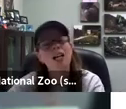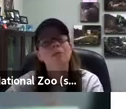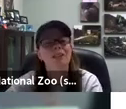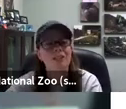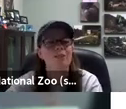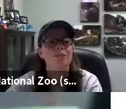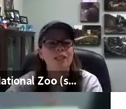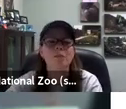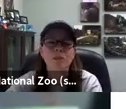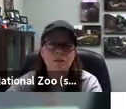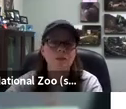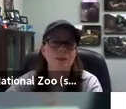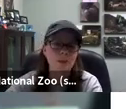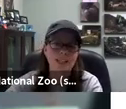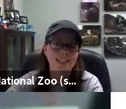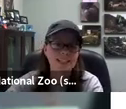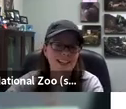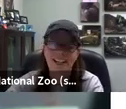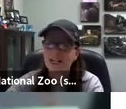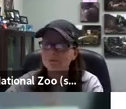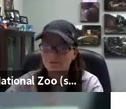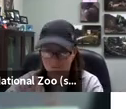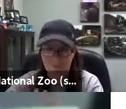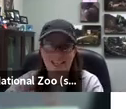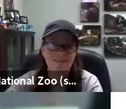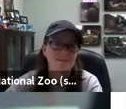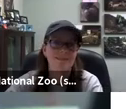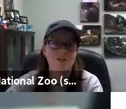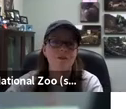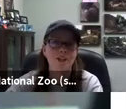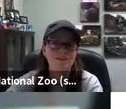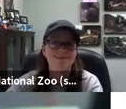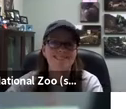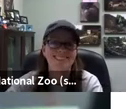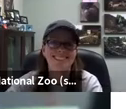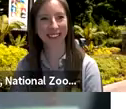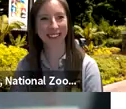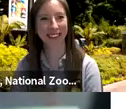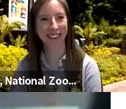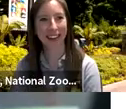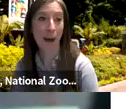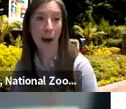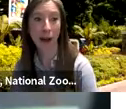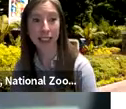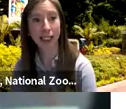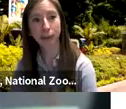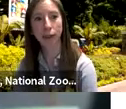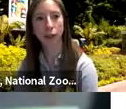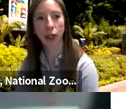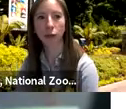But there are some really beautiful milkweeds,